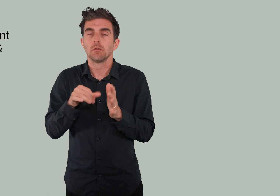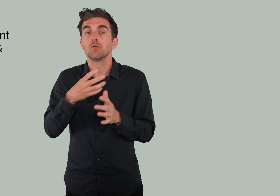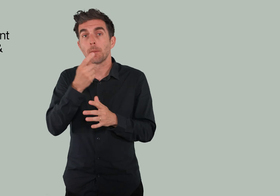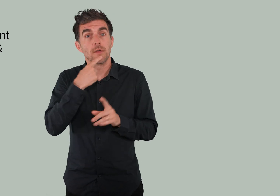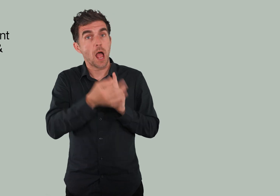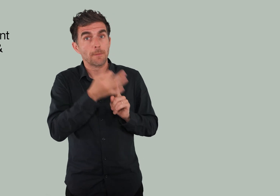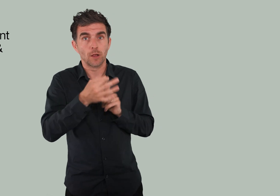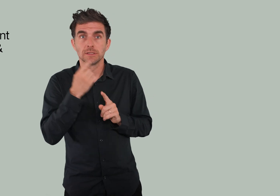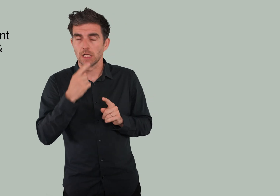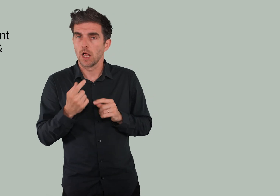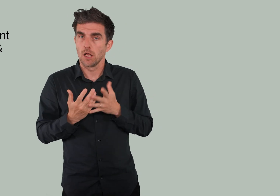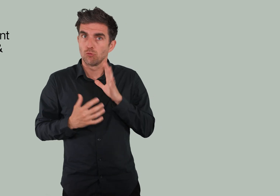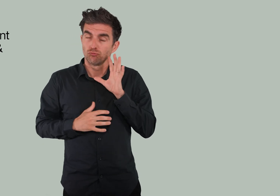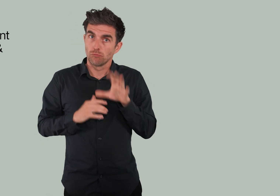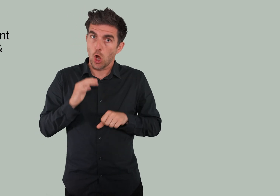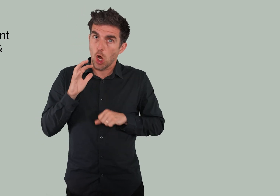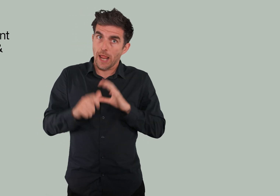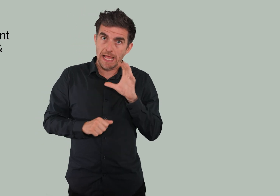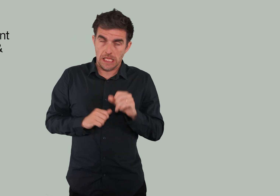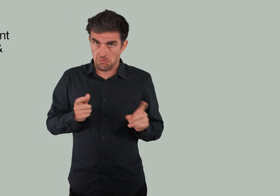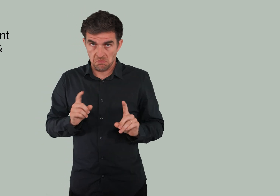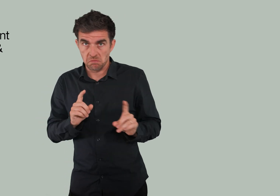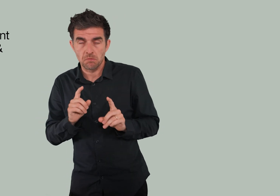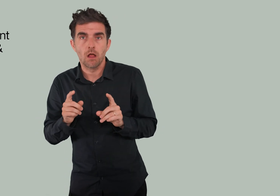with some applicants saying that they struggled with this aspect, either because